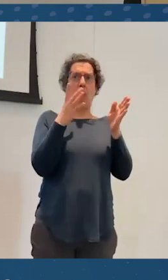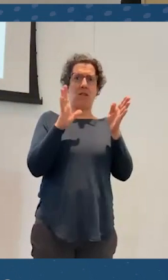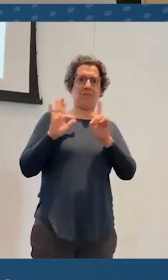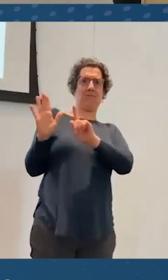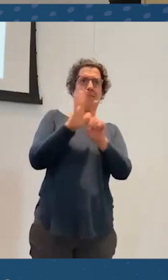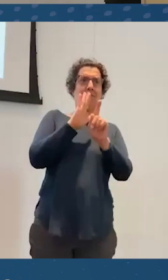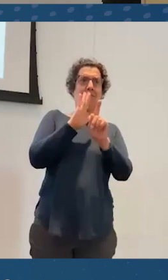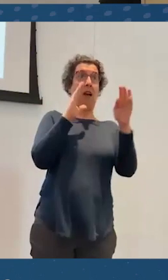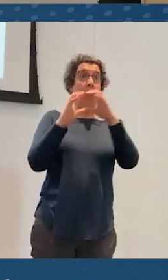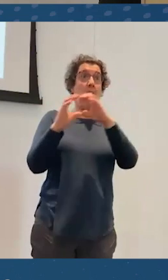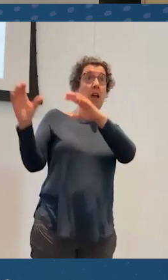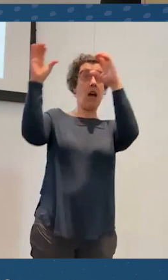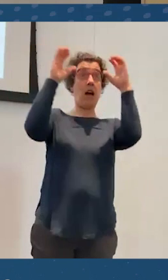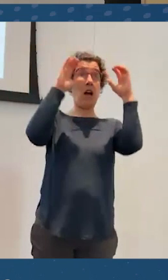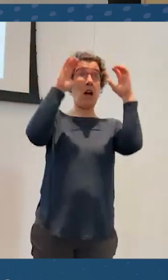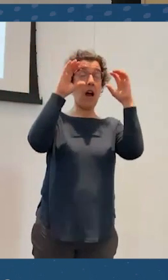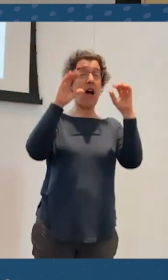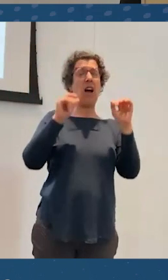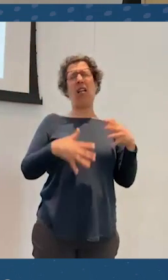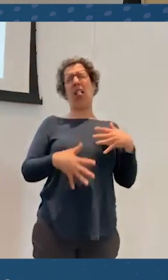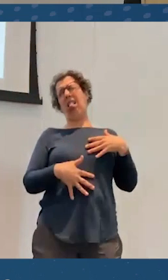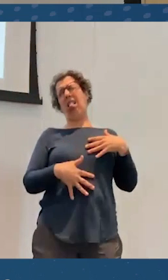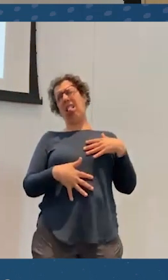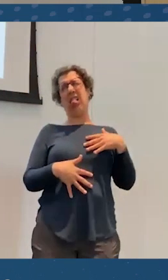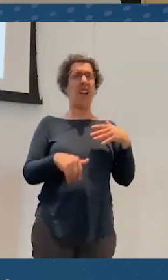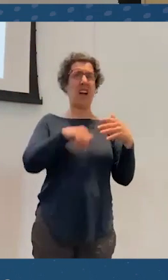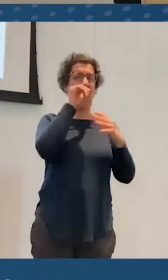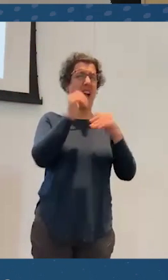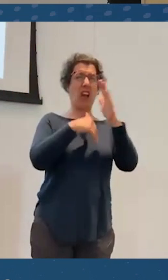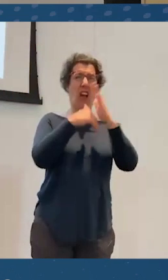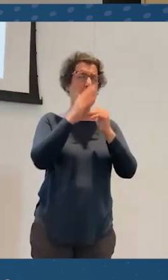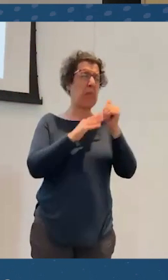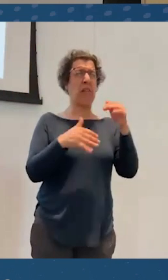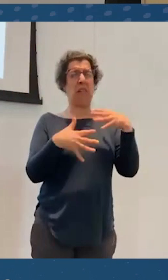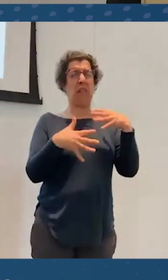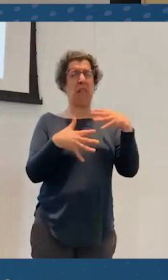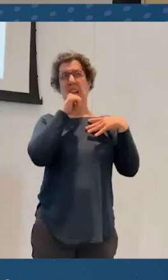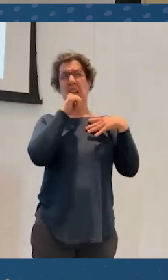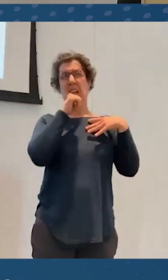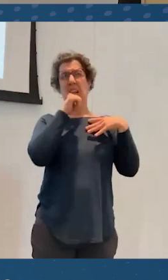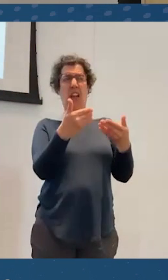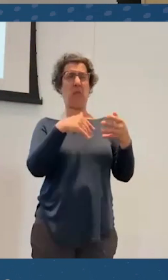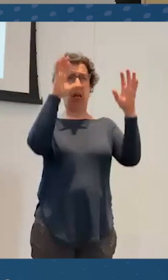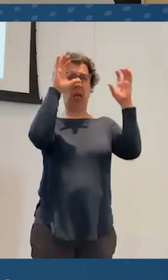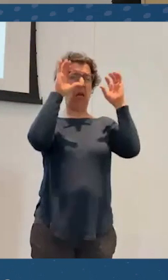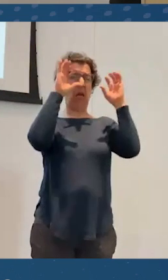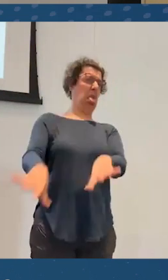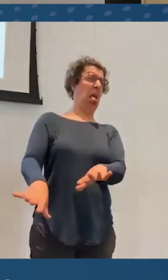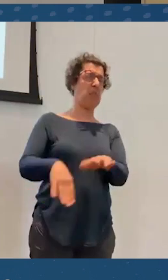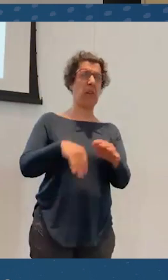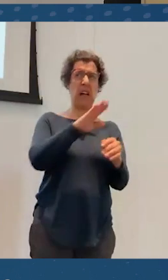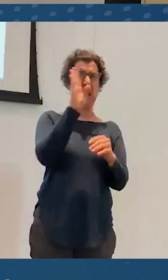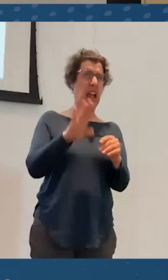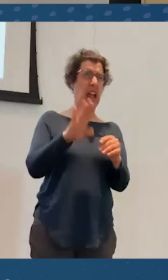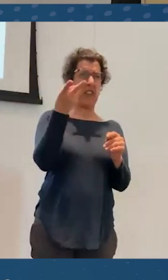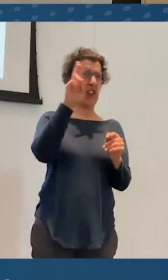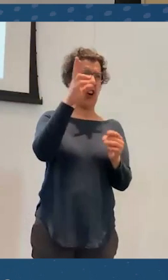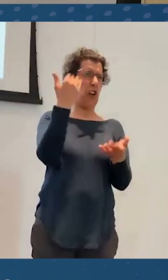make someone feel ill or uncomfortable or unwelcome, they may never try VR again.